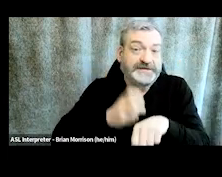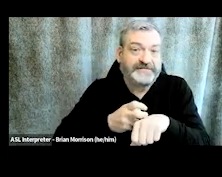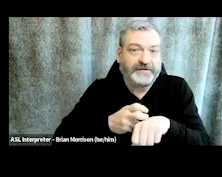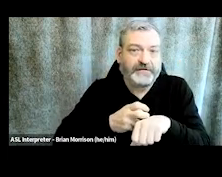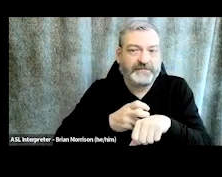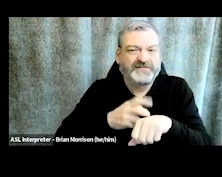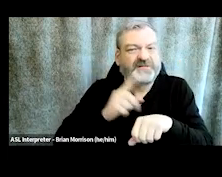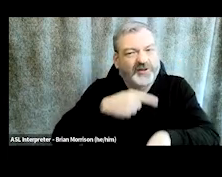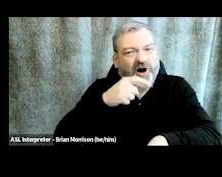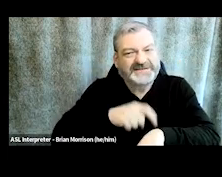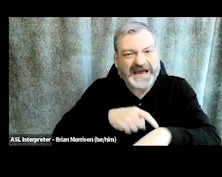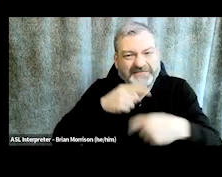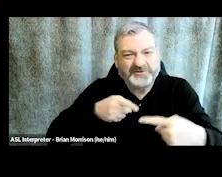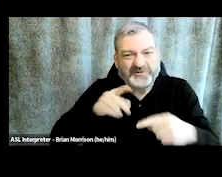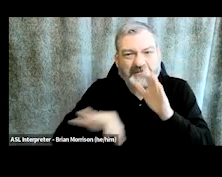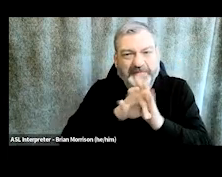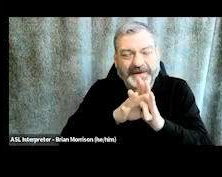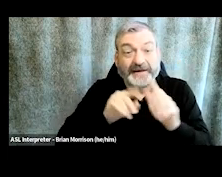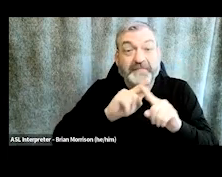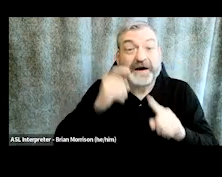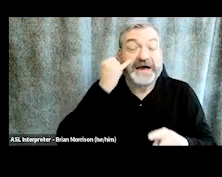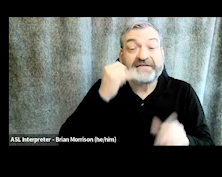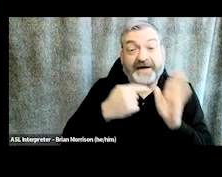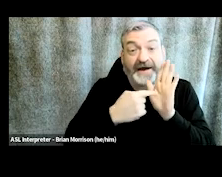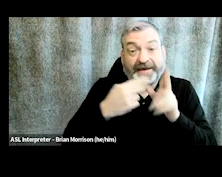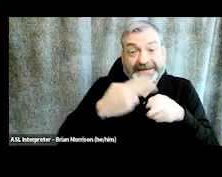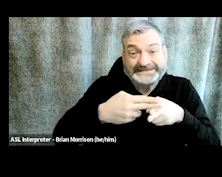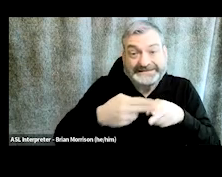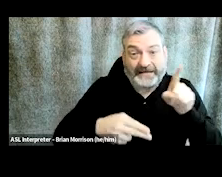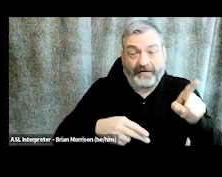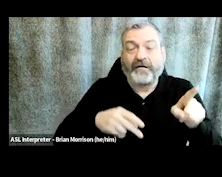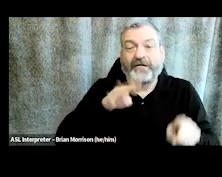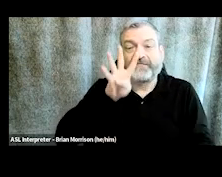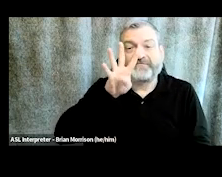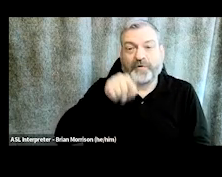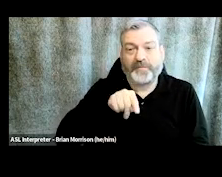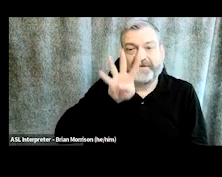But if I sample that orange, I'm right at 4.5 to one contrast ratio.